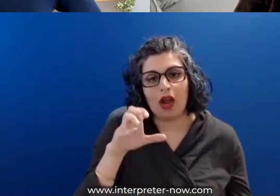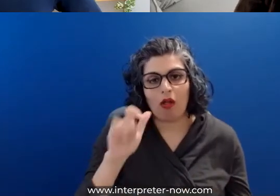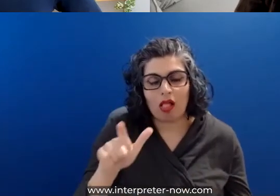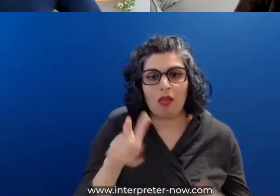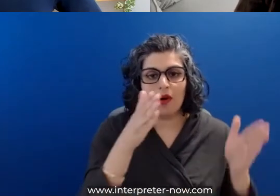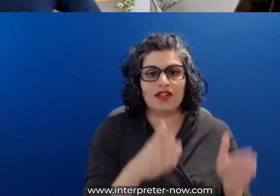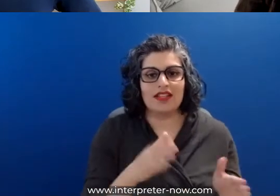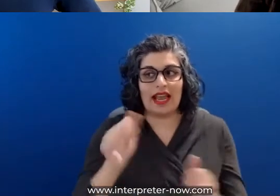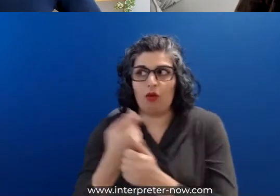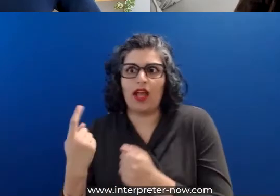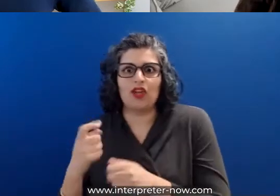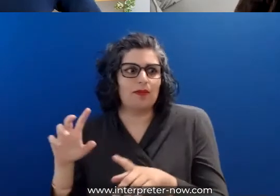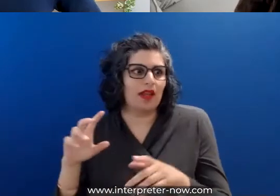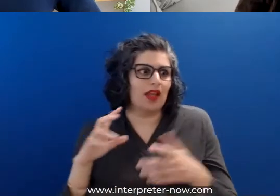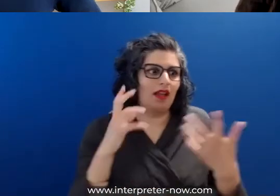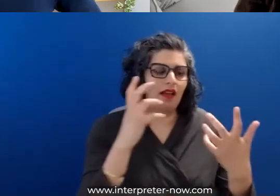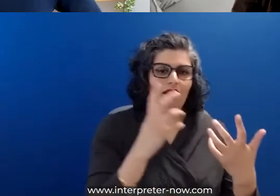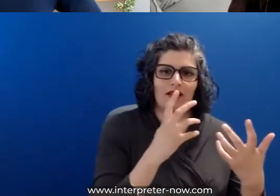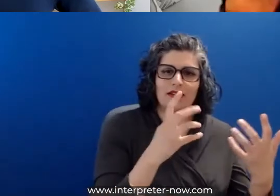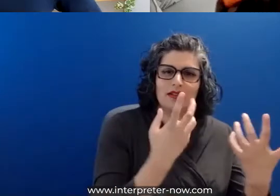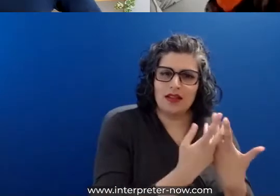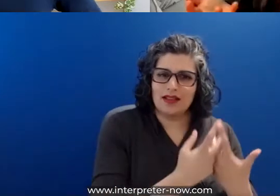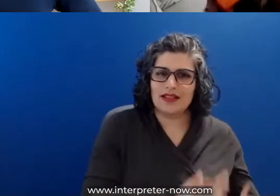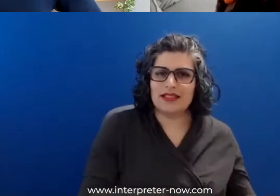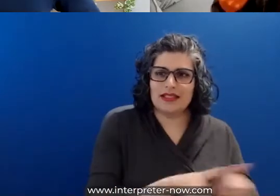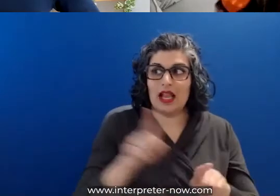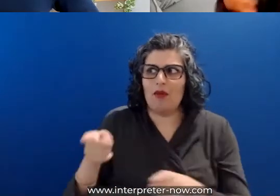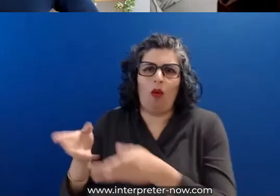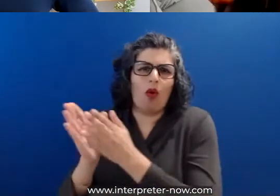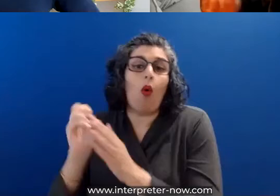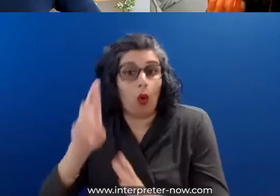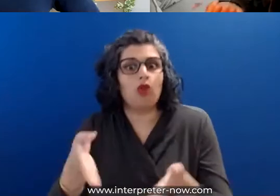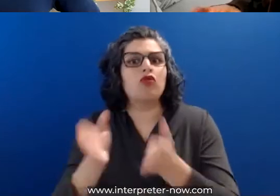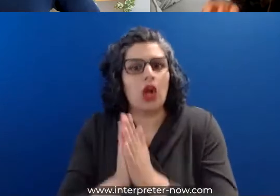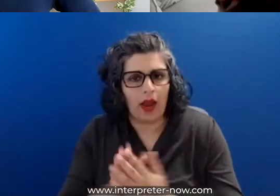burden of requesting some accommodation as to how they are perceived and responded to